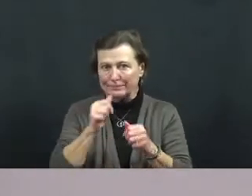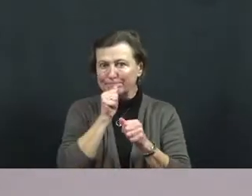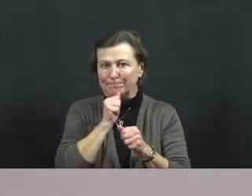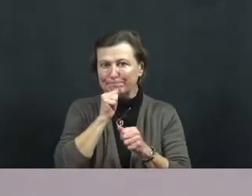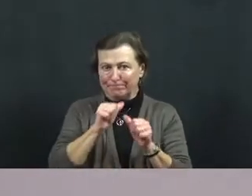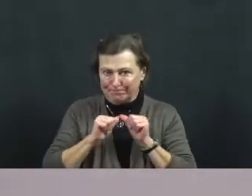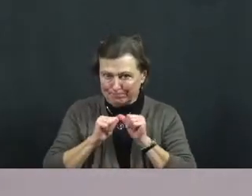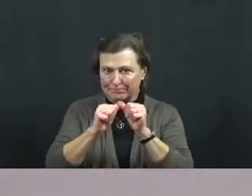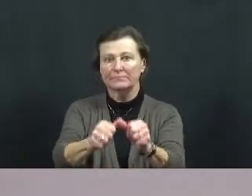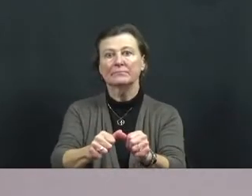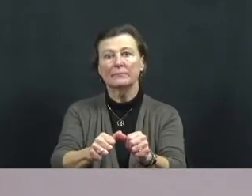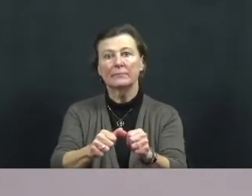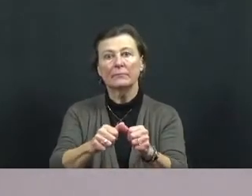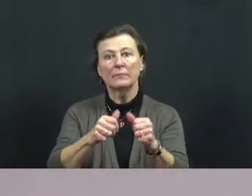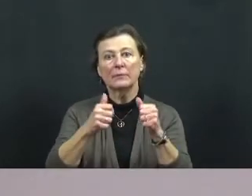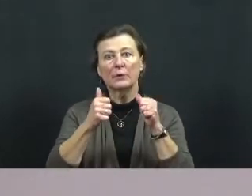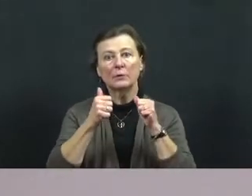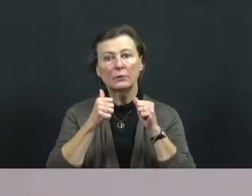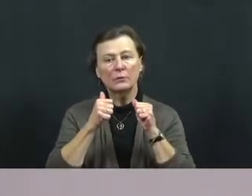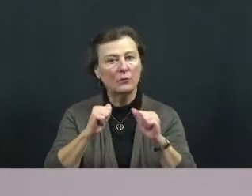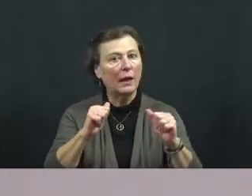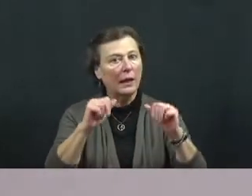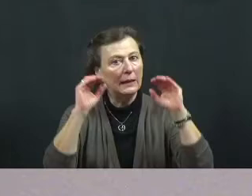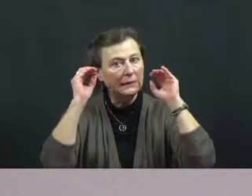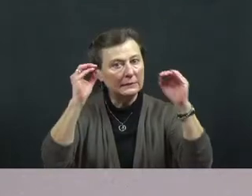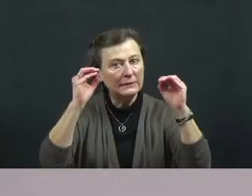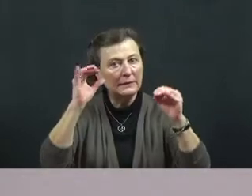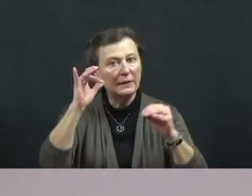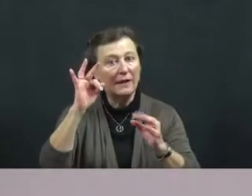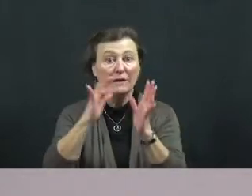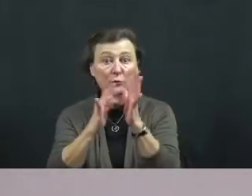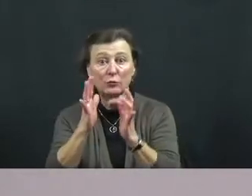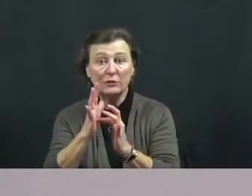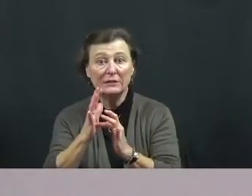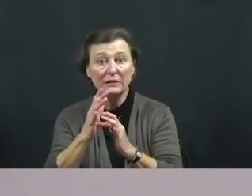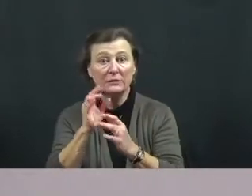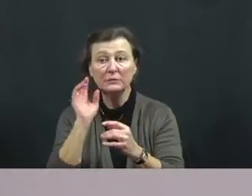You try teachings from Jesus and turn the other cheek.